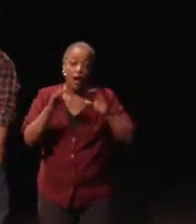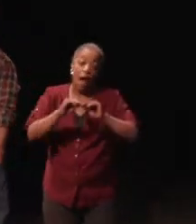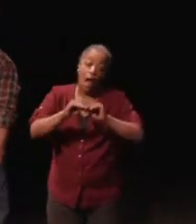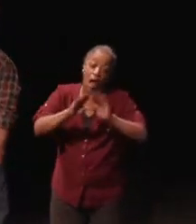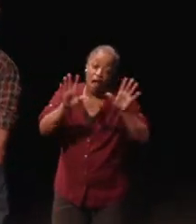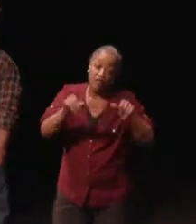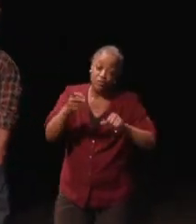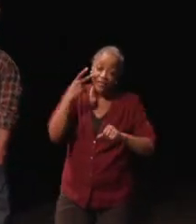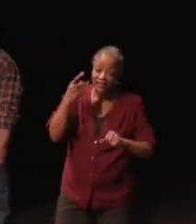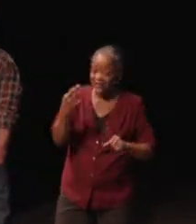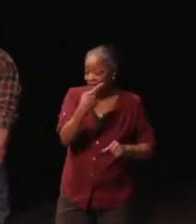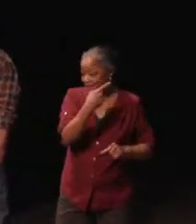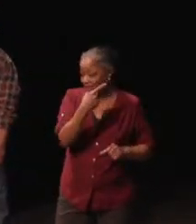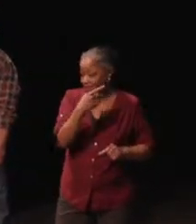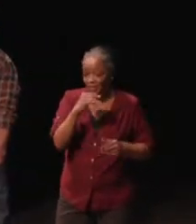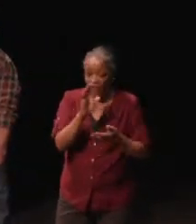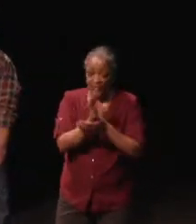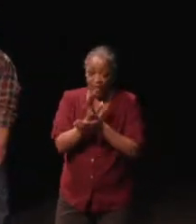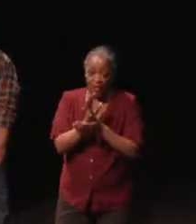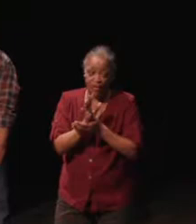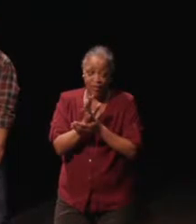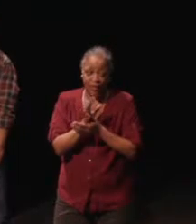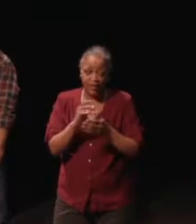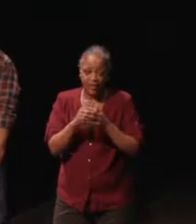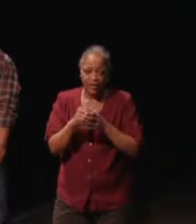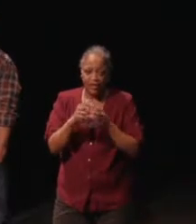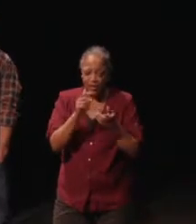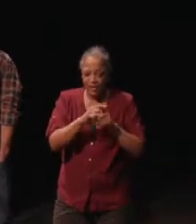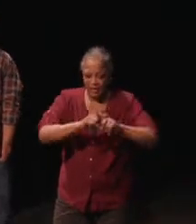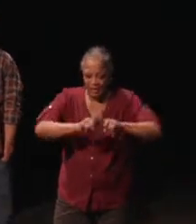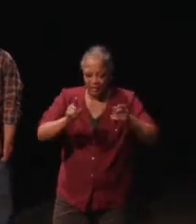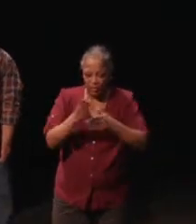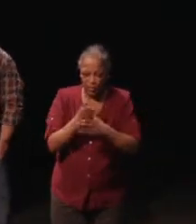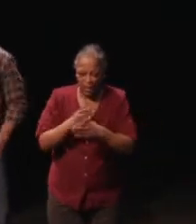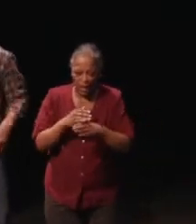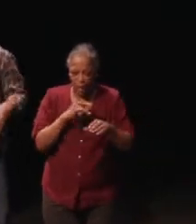can see here in that video is just the transition from earlier stages where